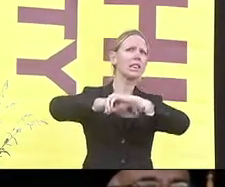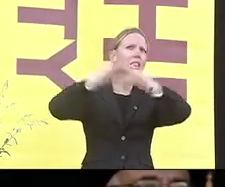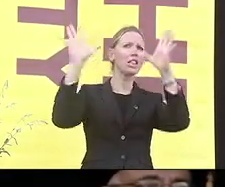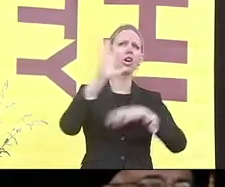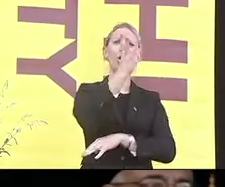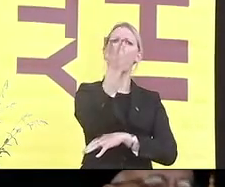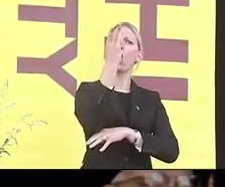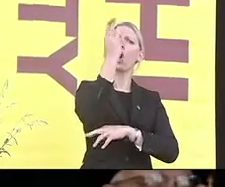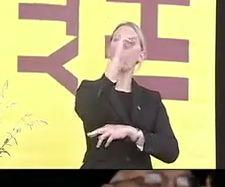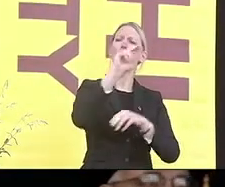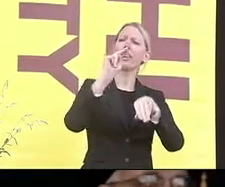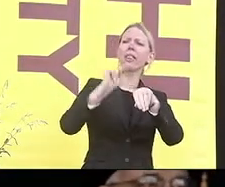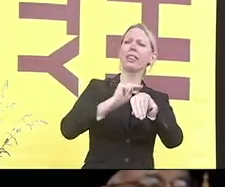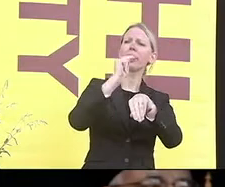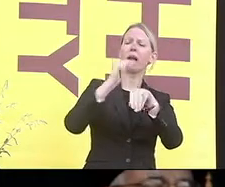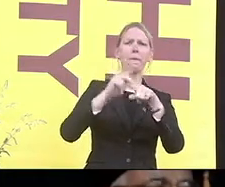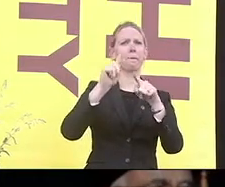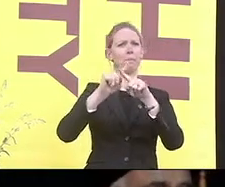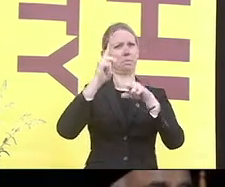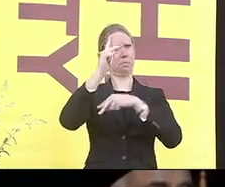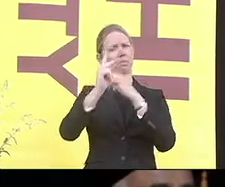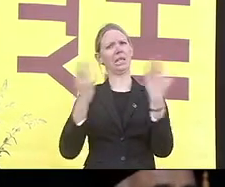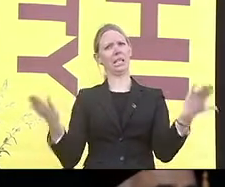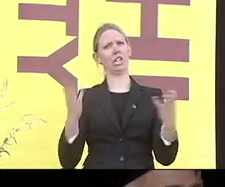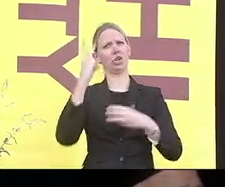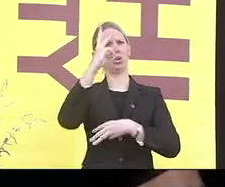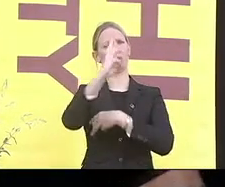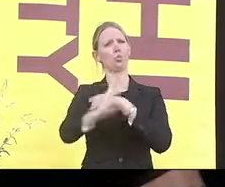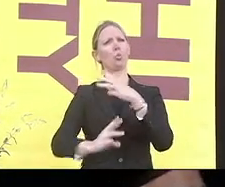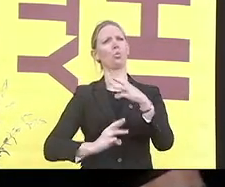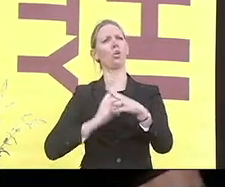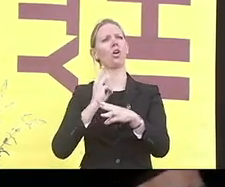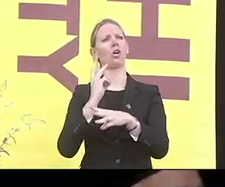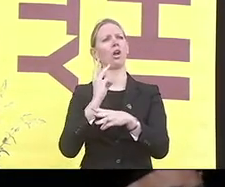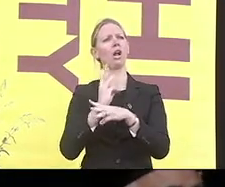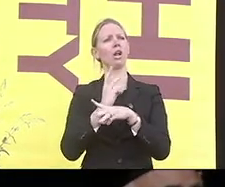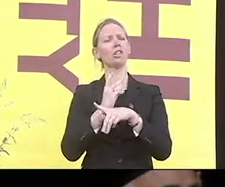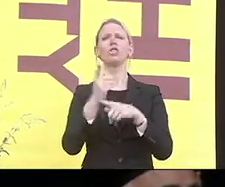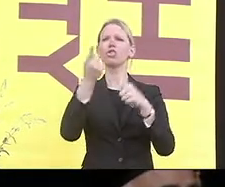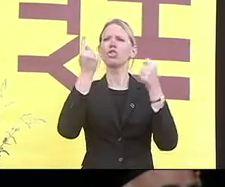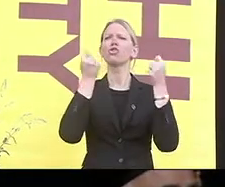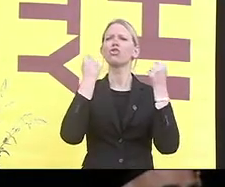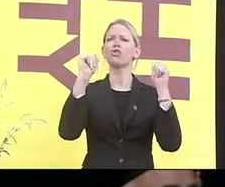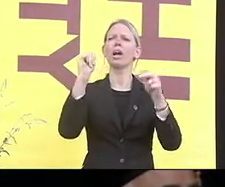and his place in the world. All assembled please try to do that. And